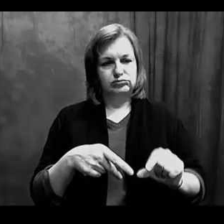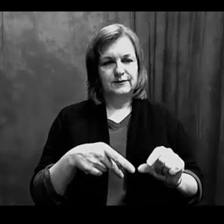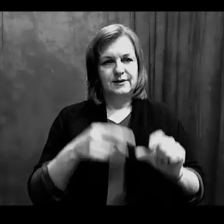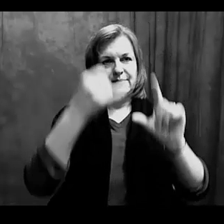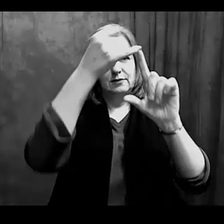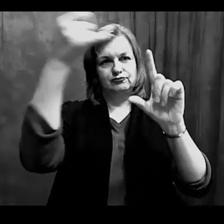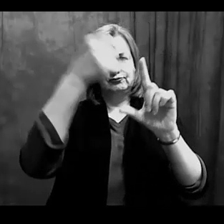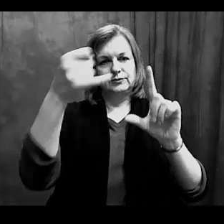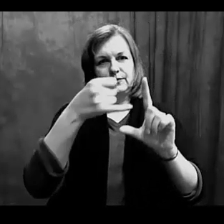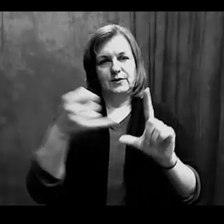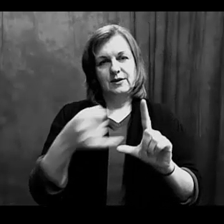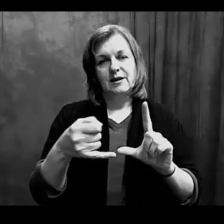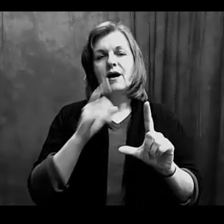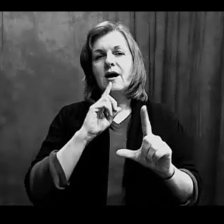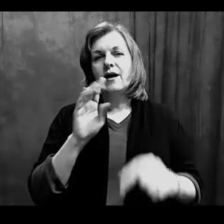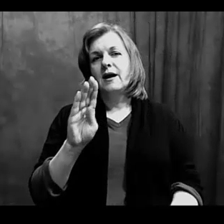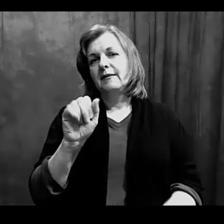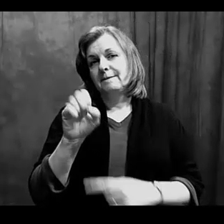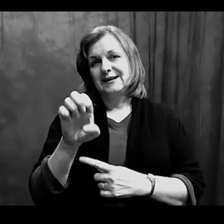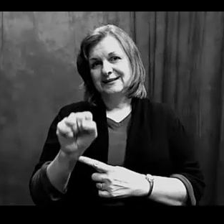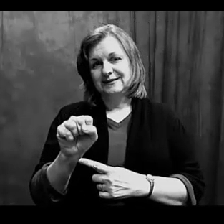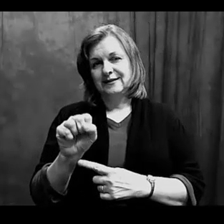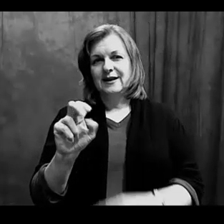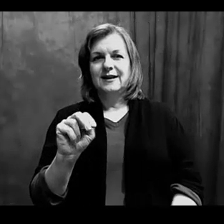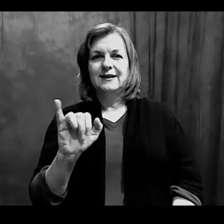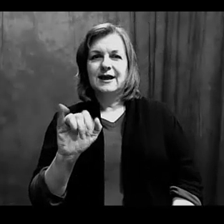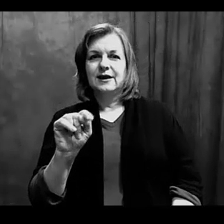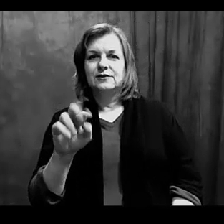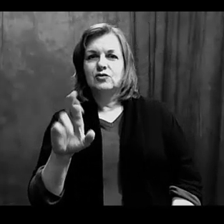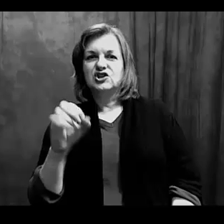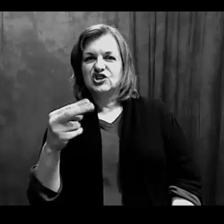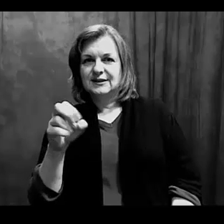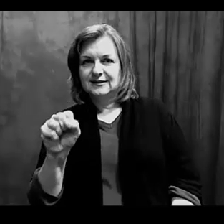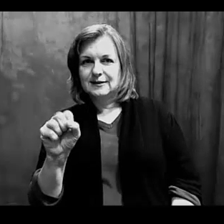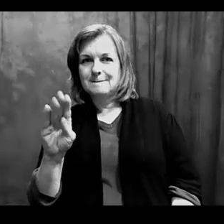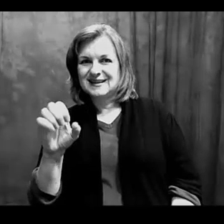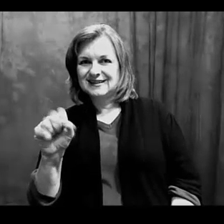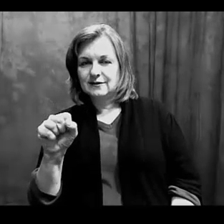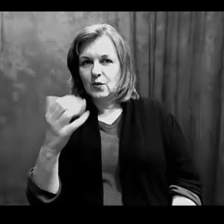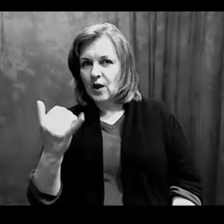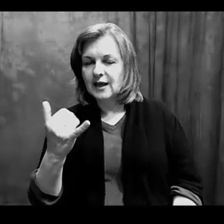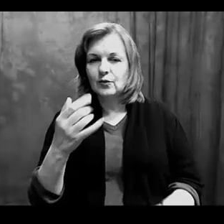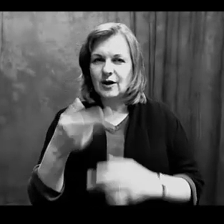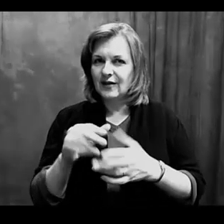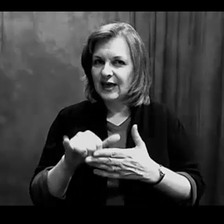are you getting this?!? If you're building something you're doing a dehydration reaction